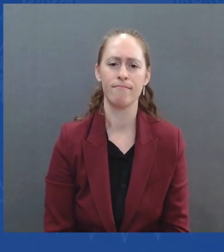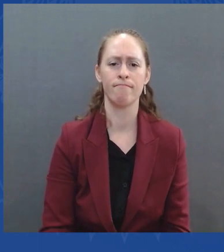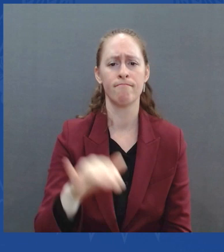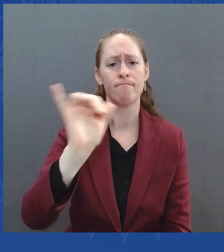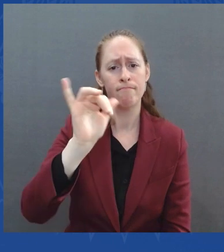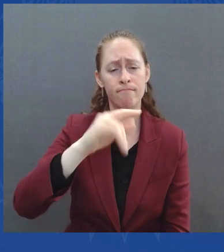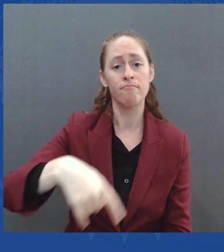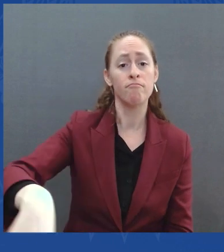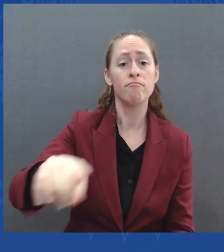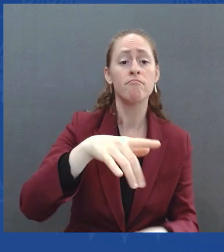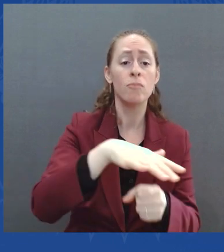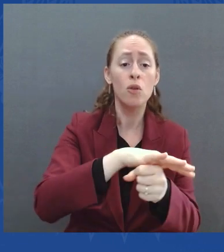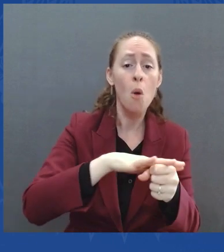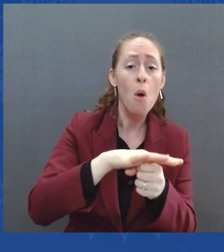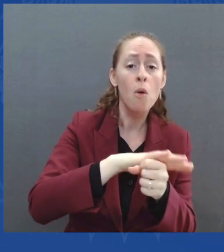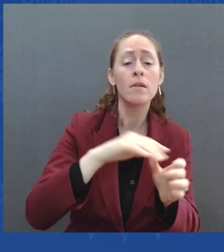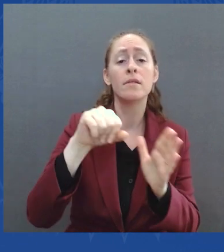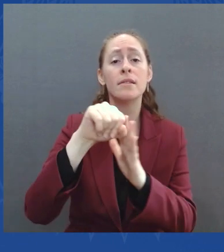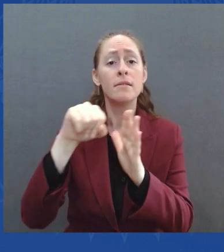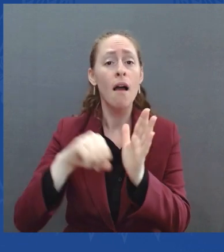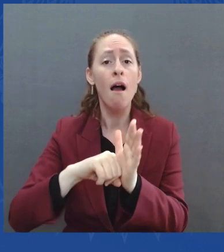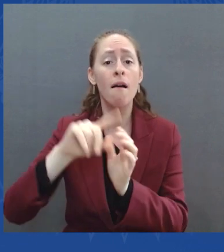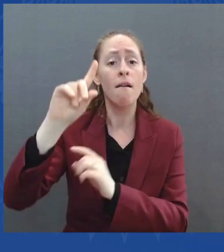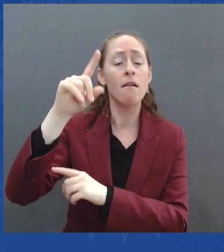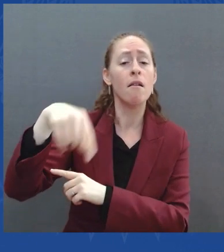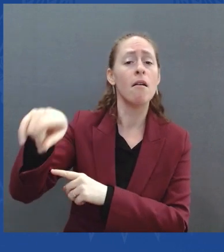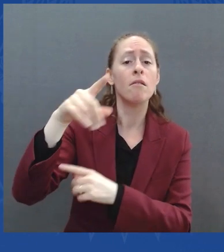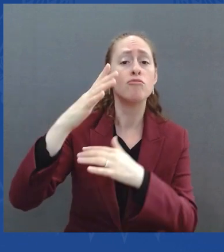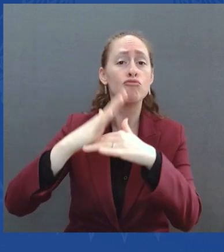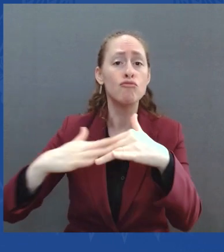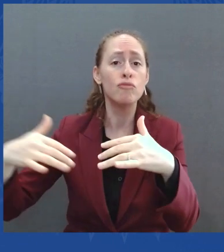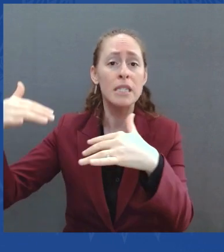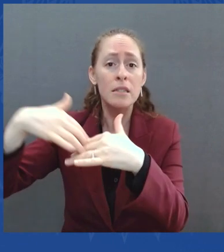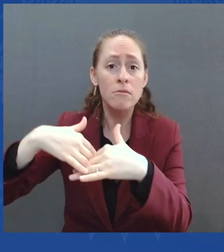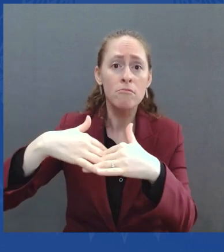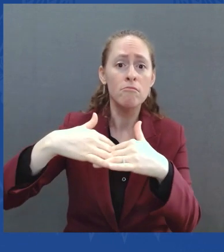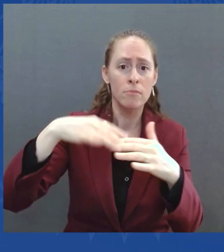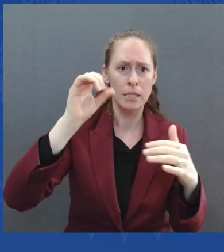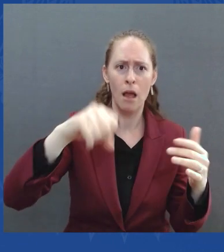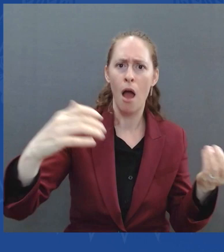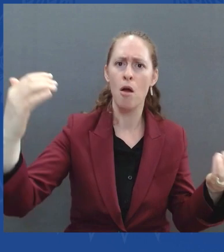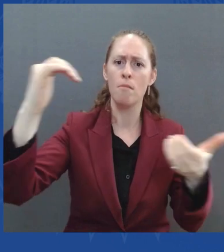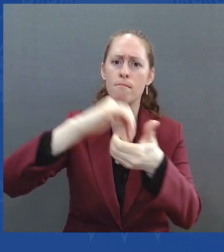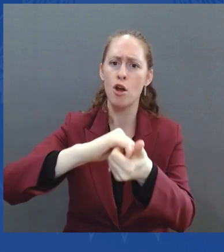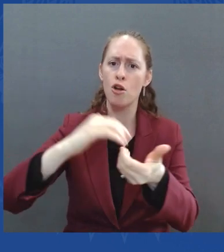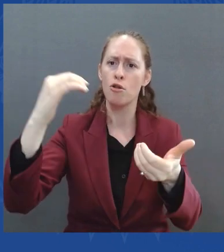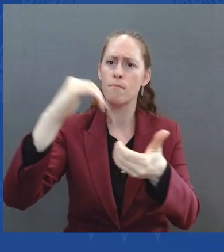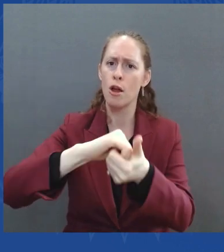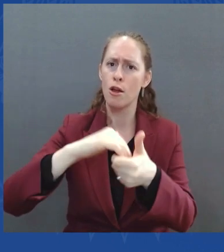and helpful non-postal services to the public. Imagine a trip to the Post Office where you can pick up your bus pass